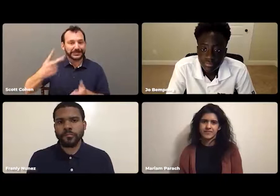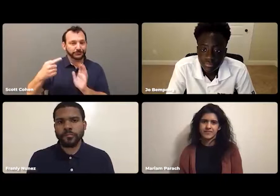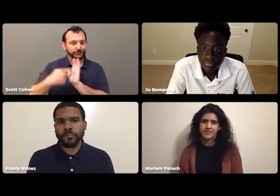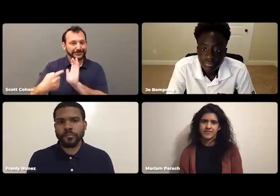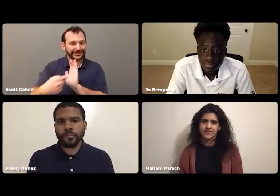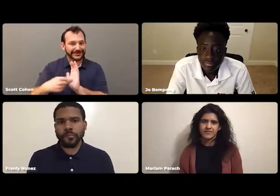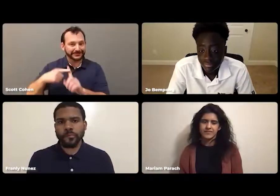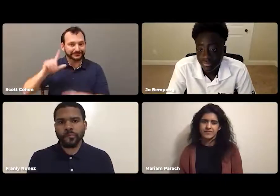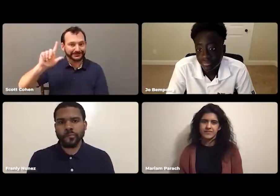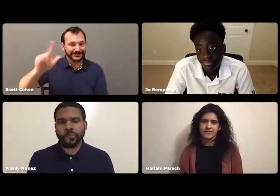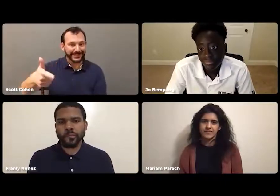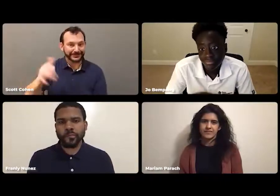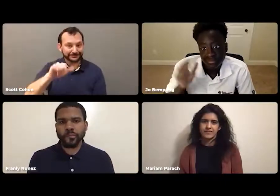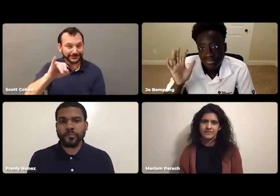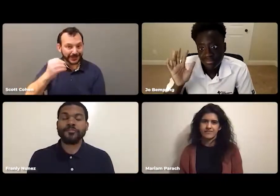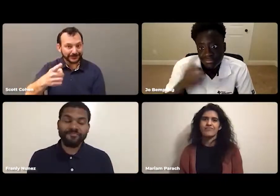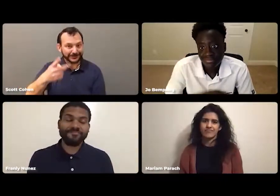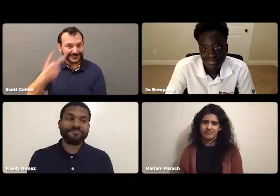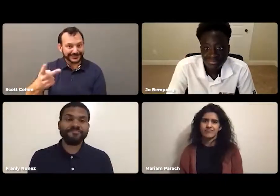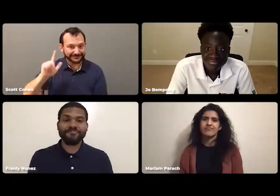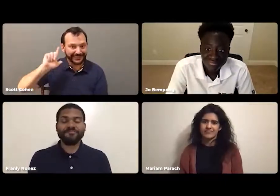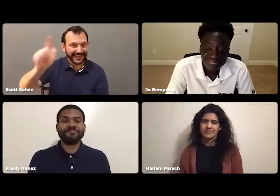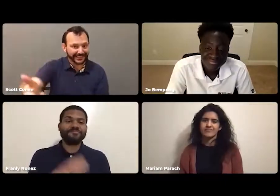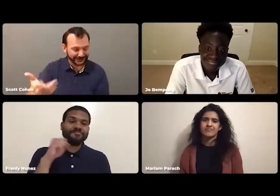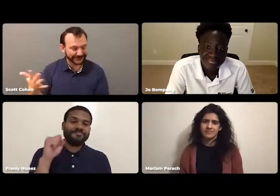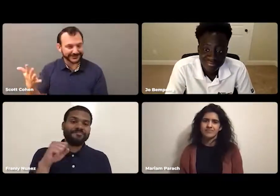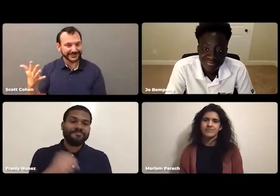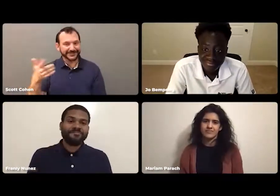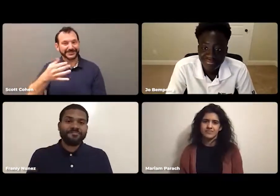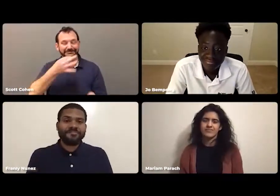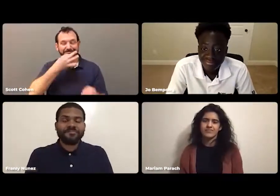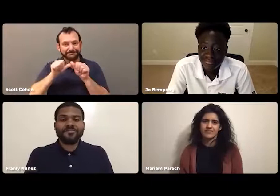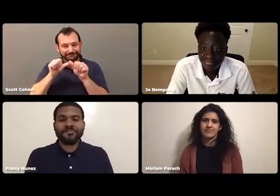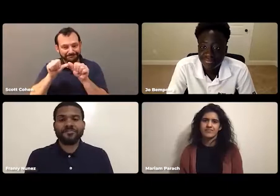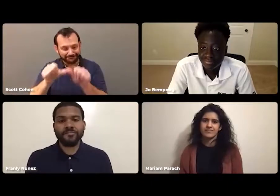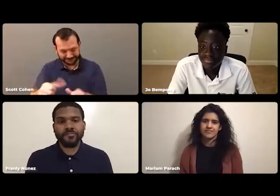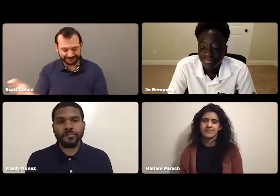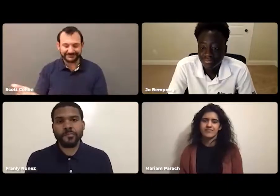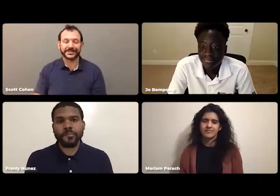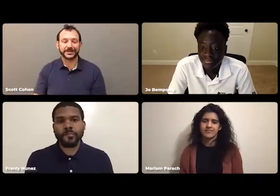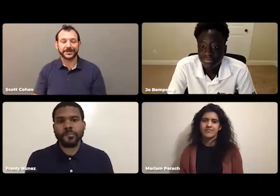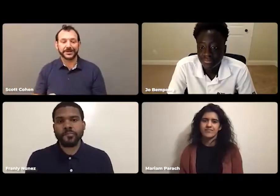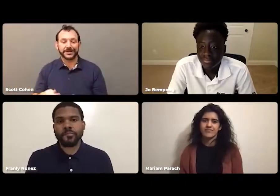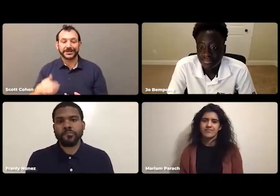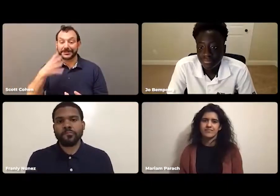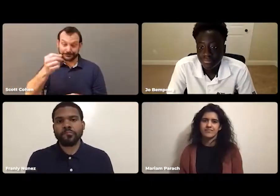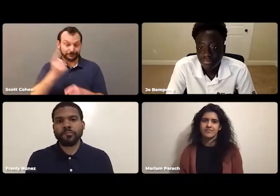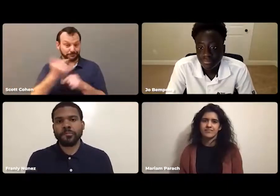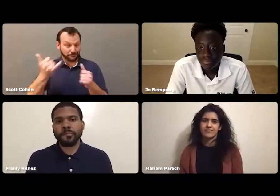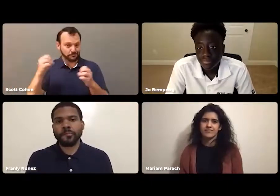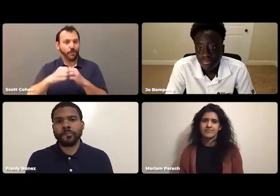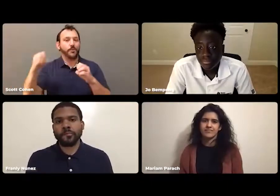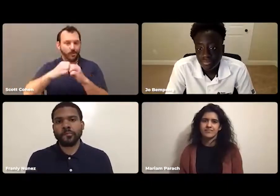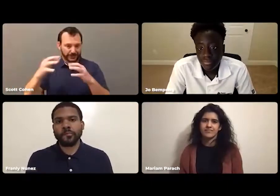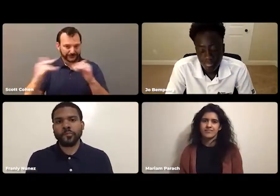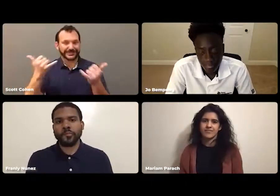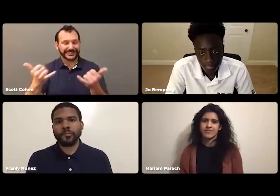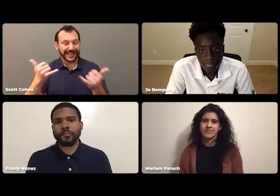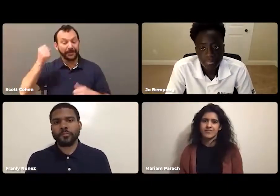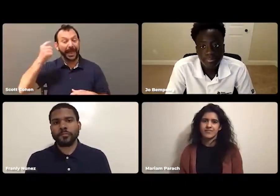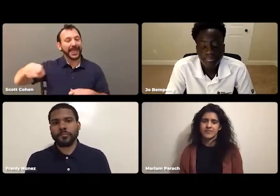Some of us just persist, even without the support.